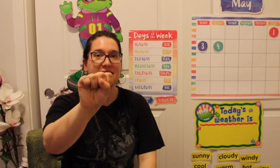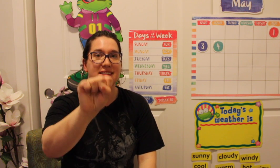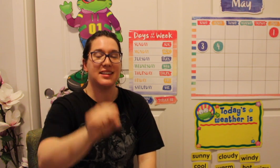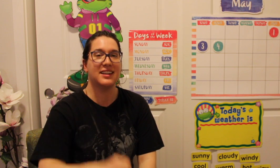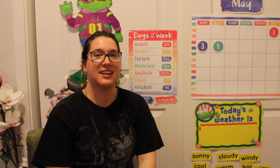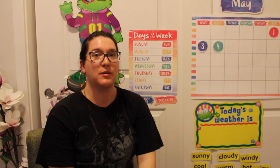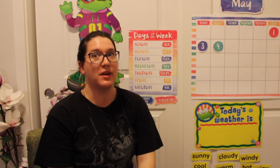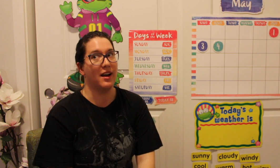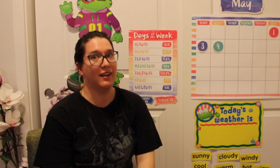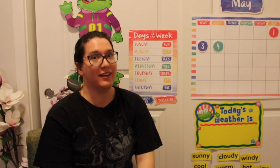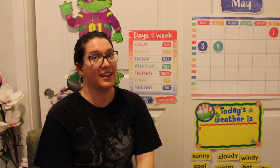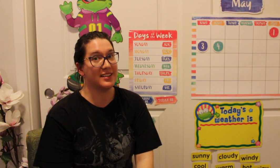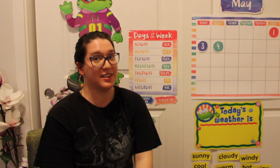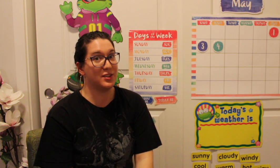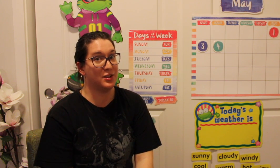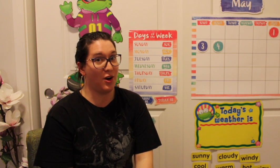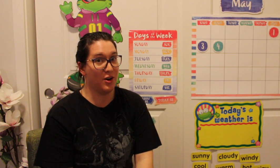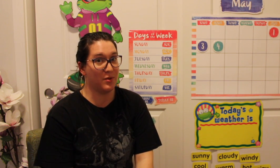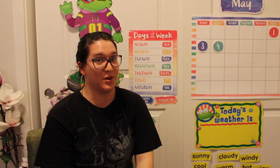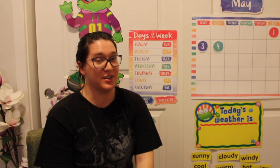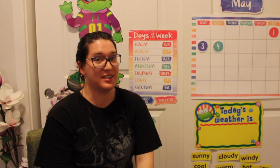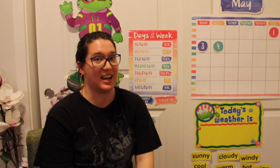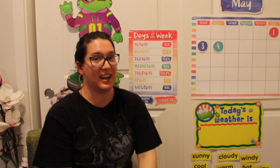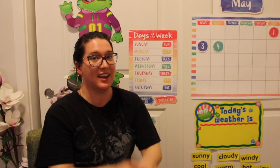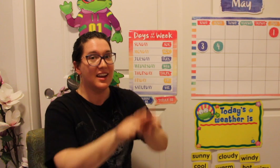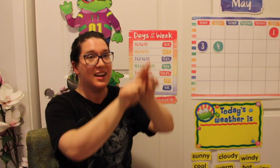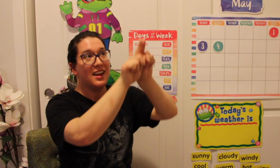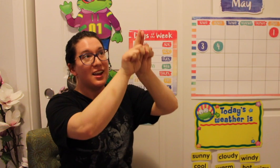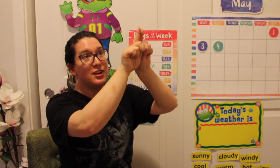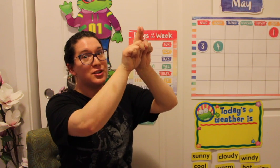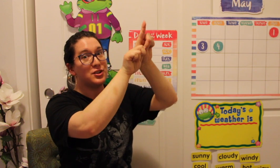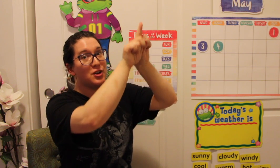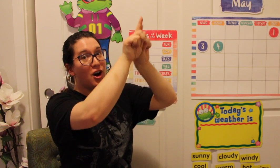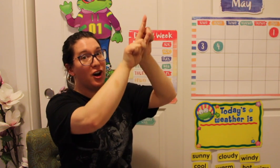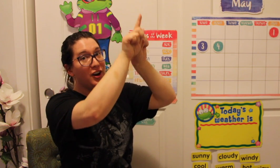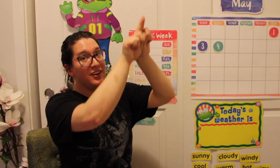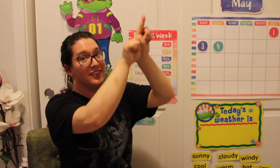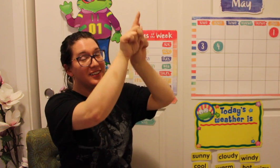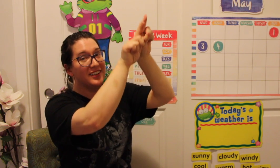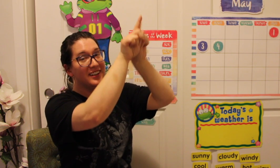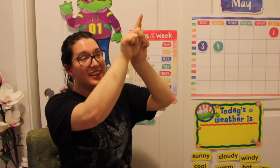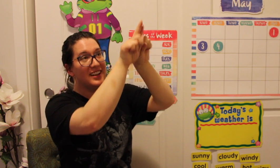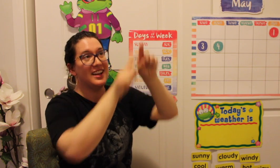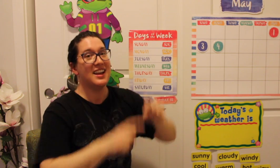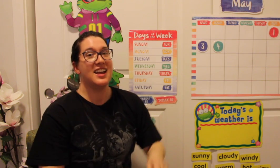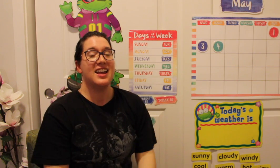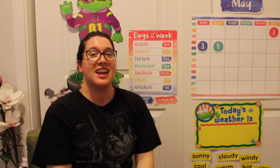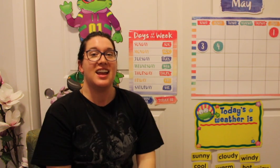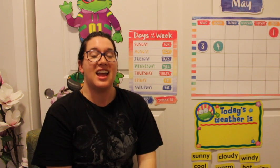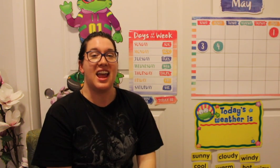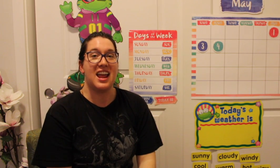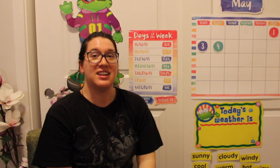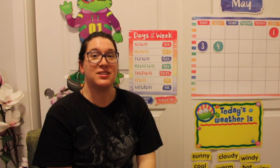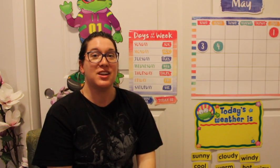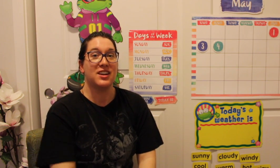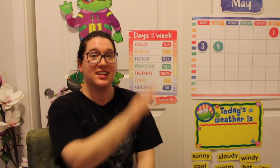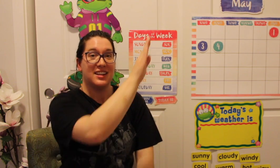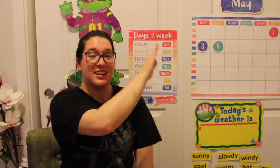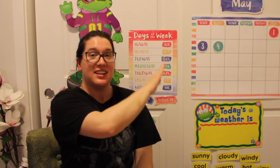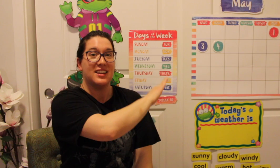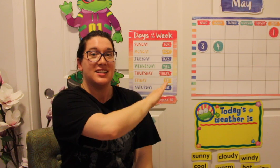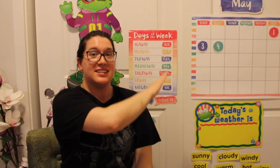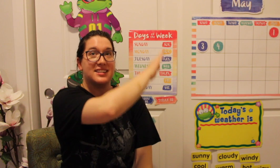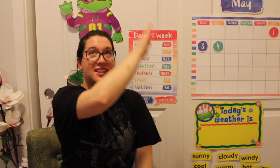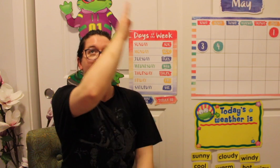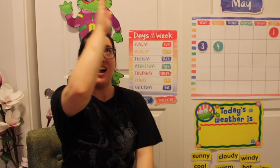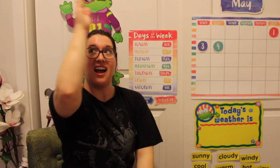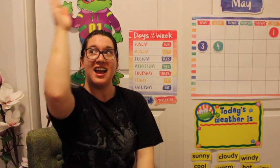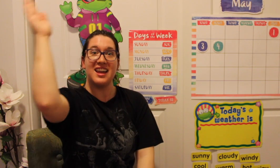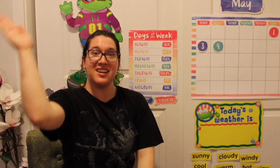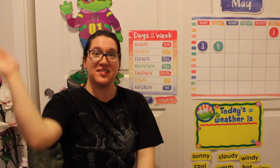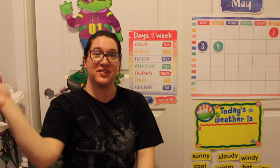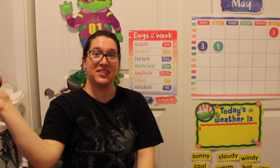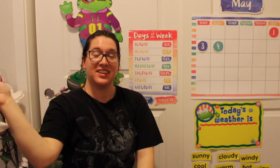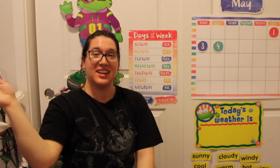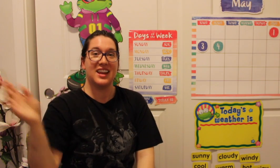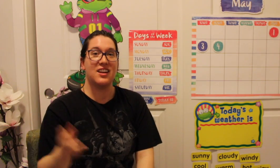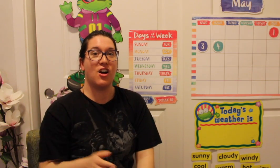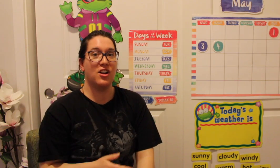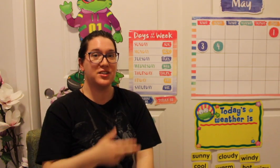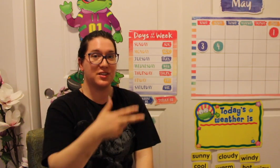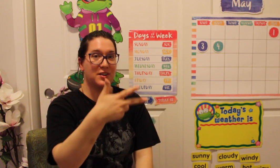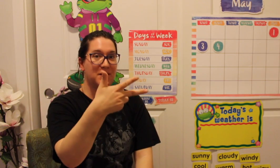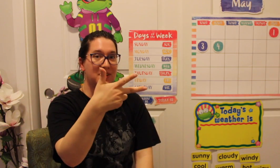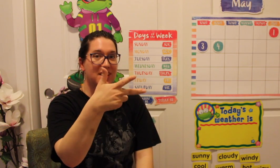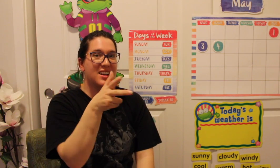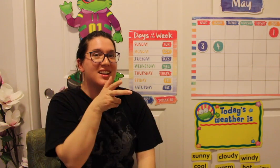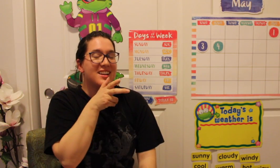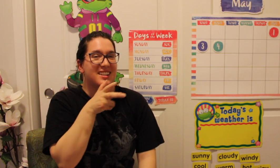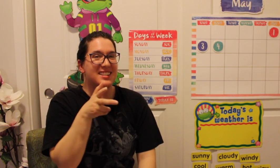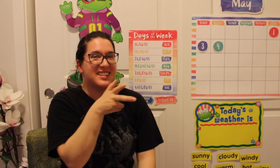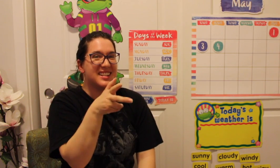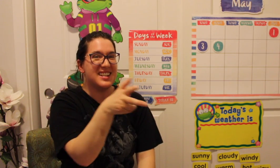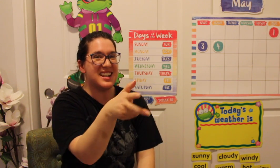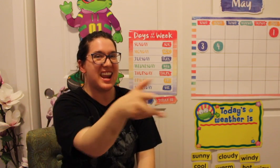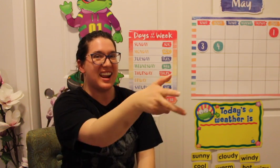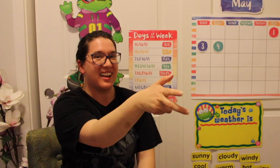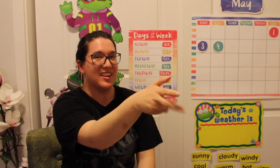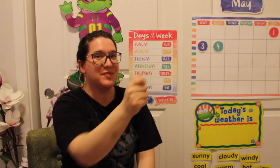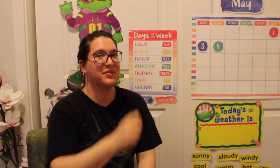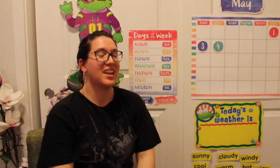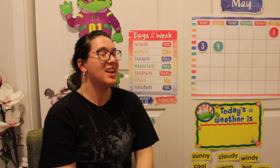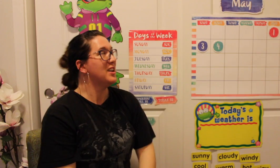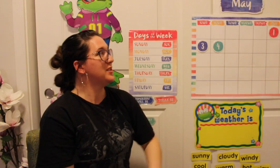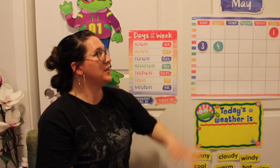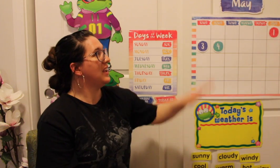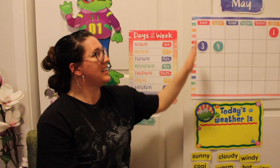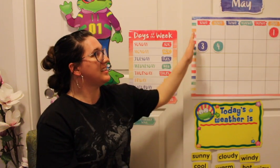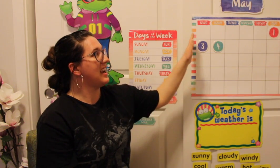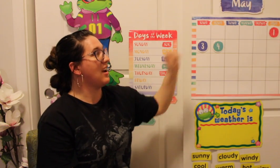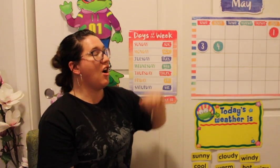well because it's Star Wars day star and sky and also snake so let's say all